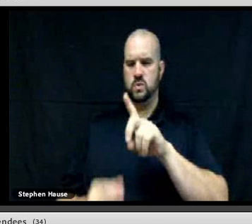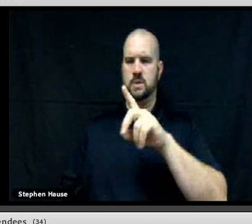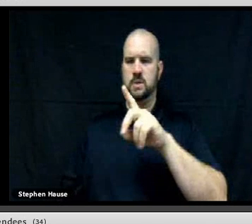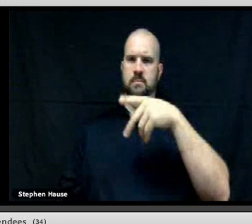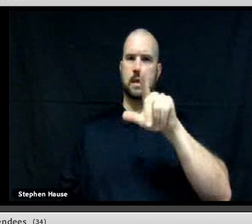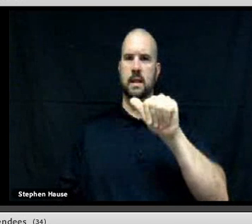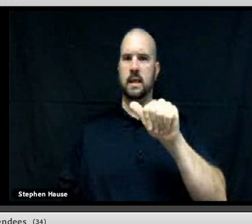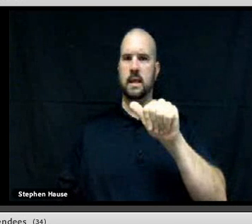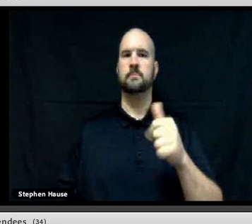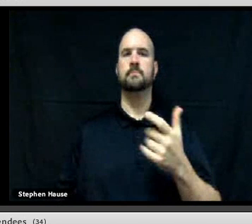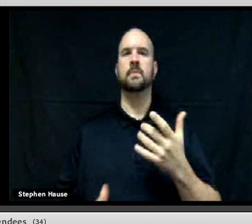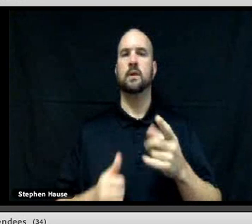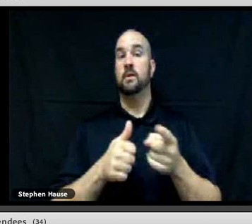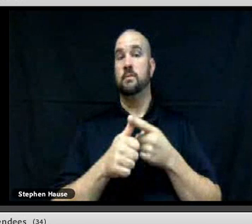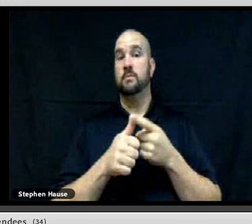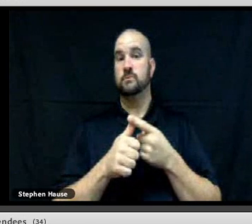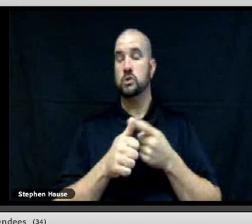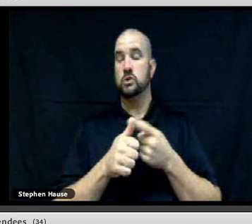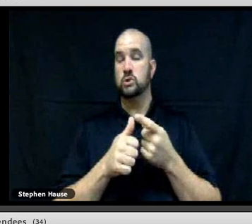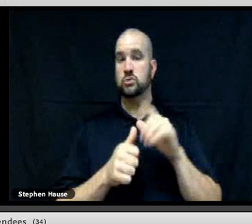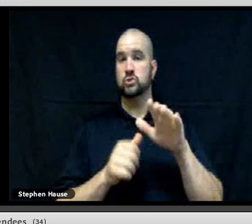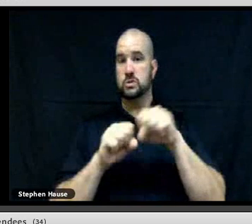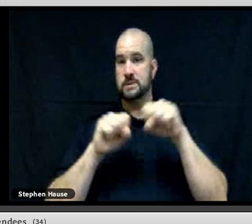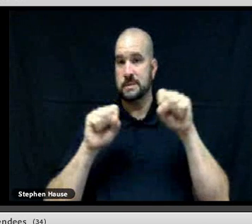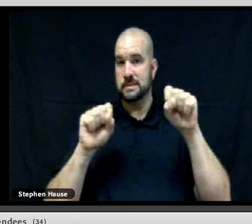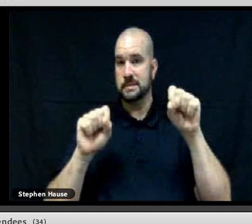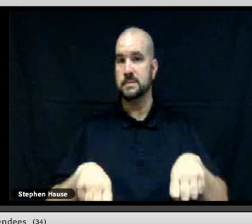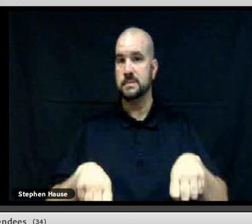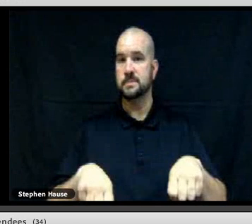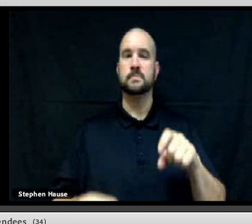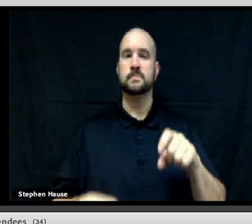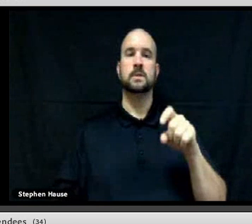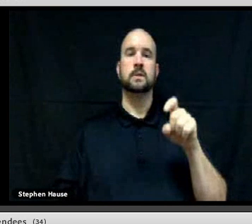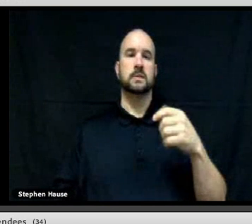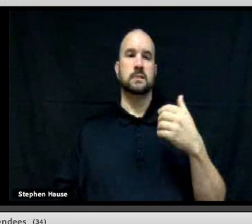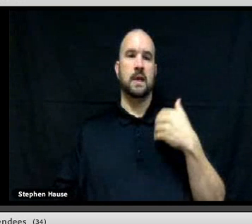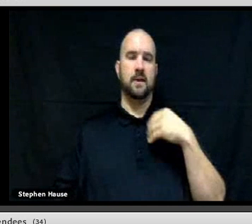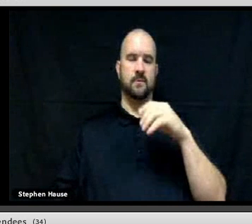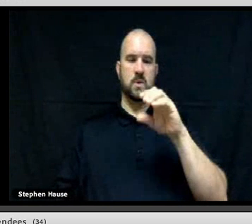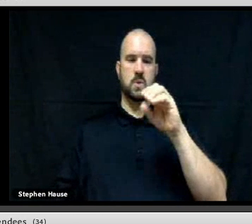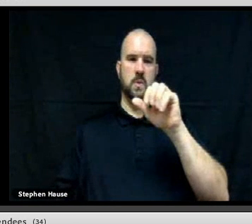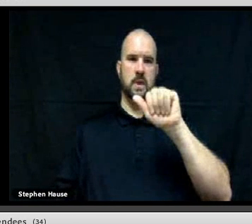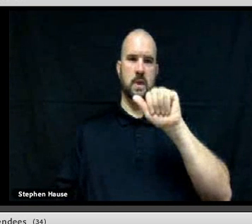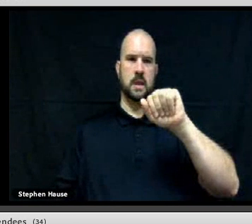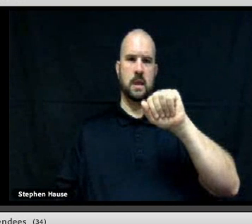your system needs to have an OAI-PMH endpoint for us